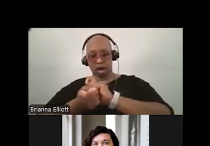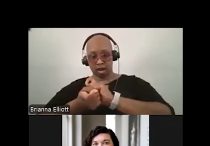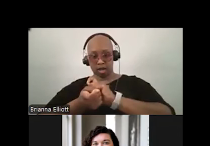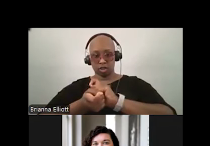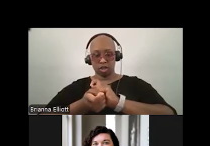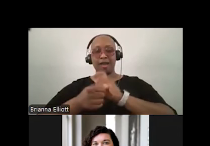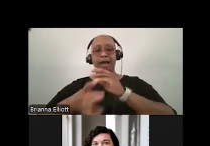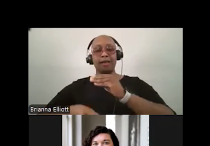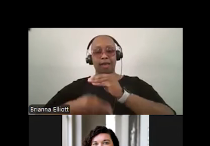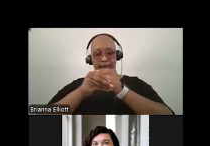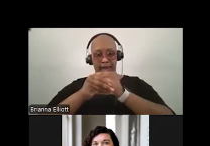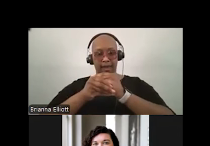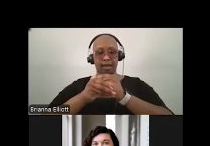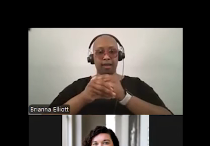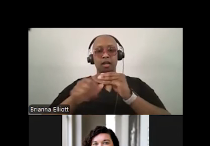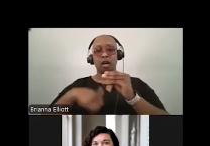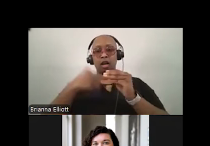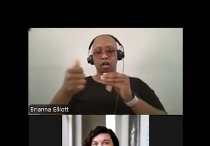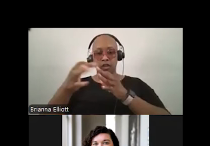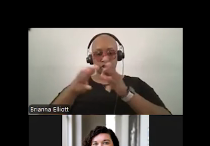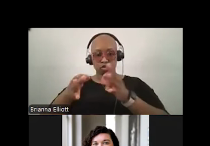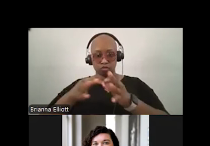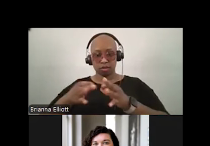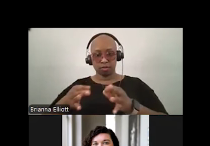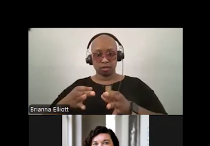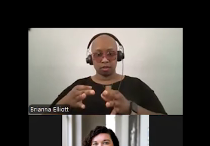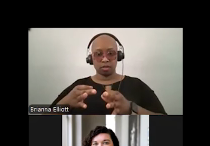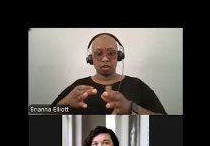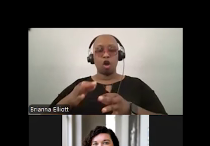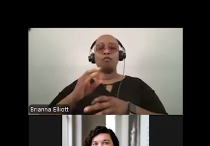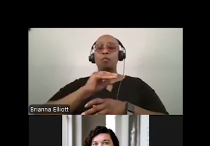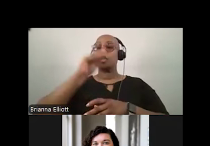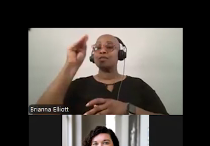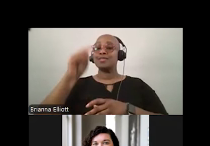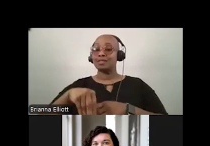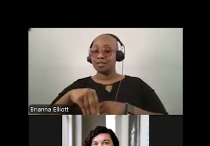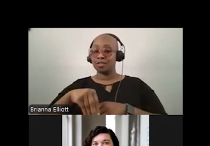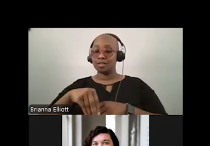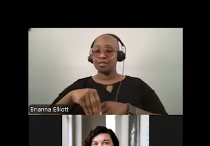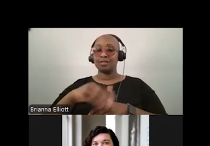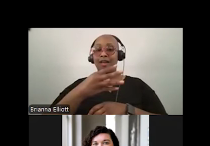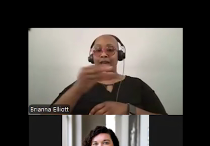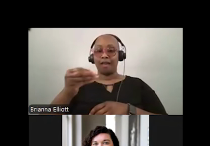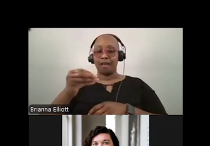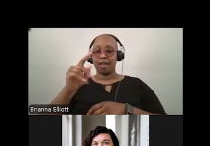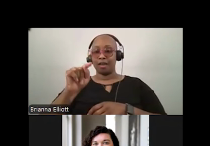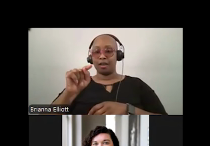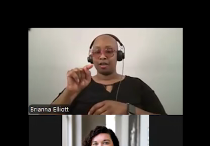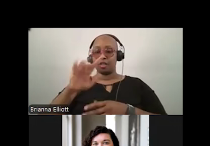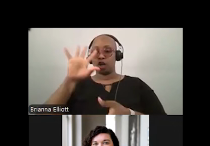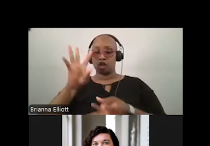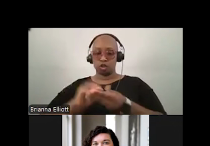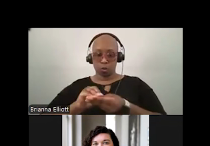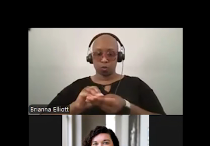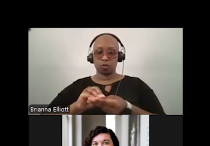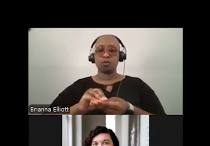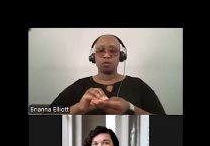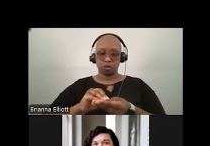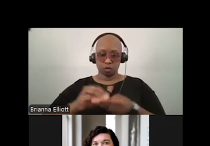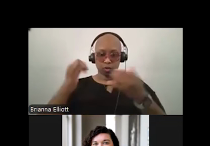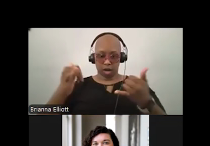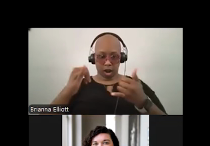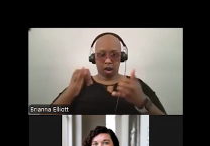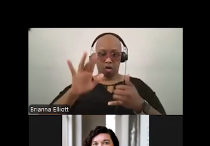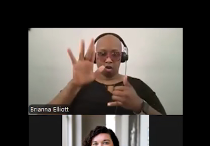another descriptor right here. Percentages and totals. So I have gotten rid of my merge cells.